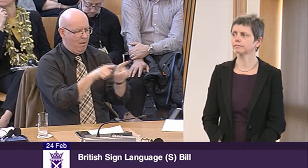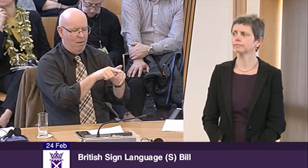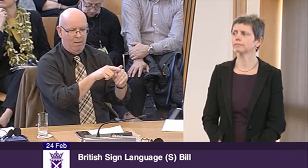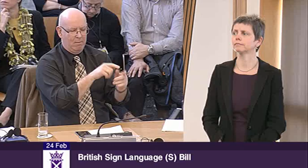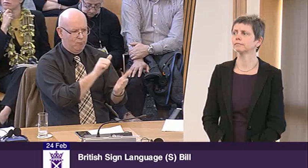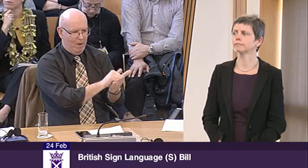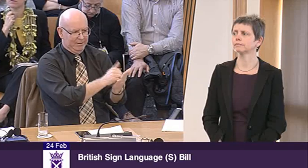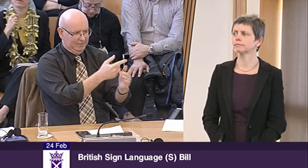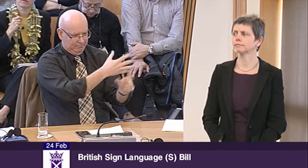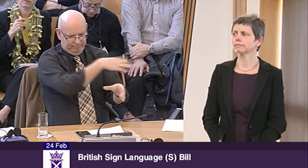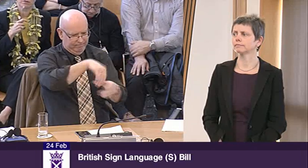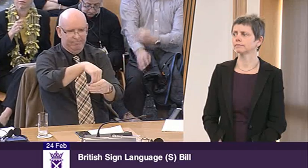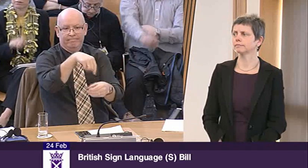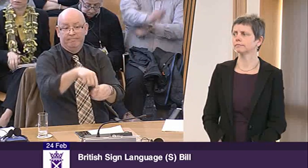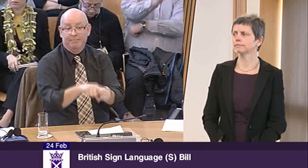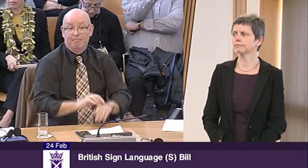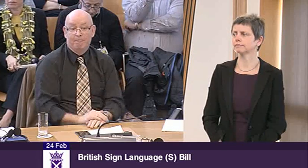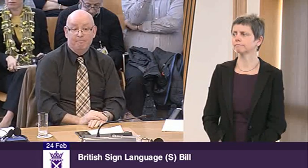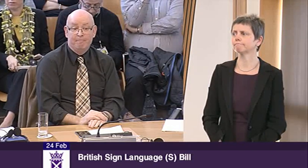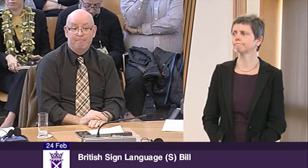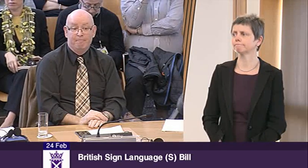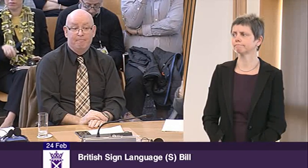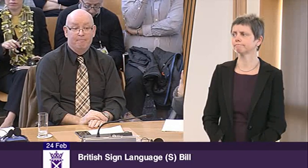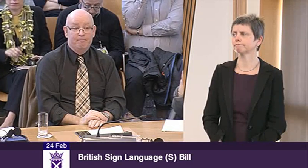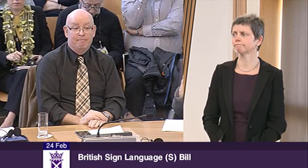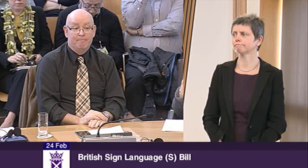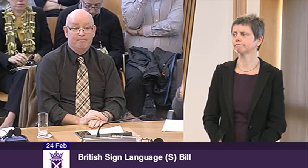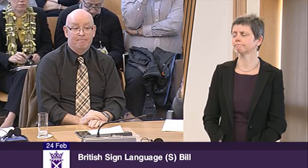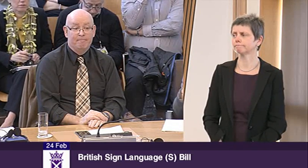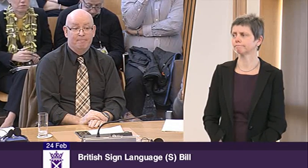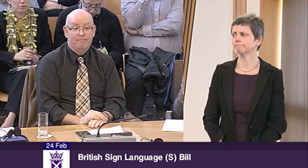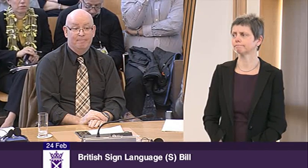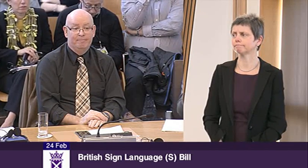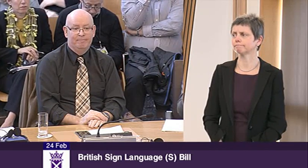the bill addresses them as equal participants in all of this.